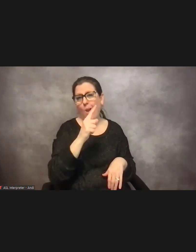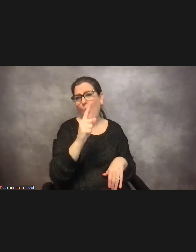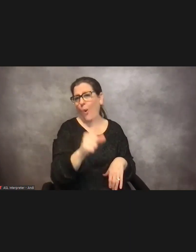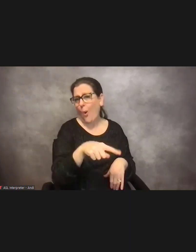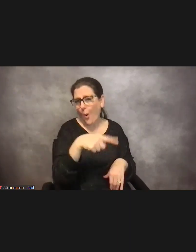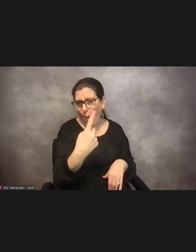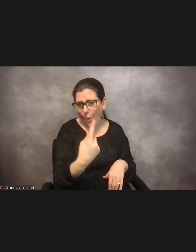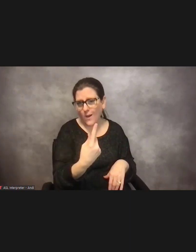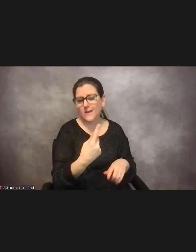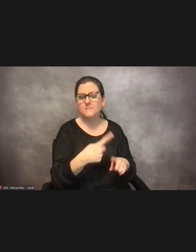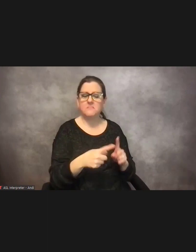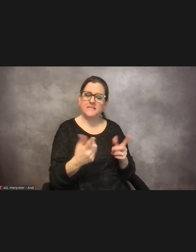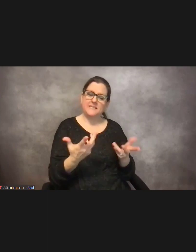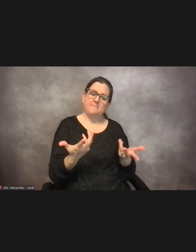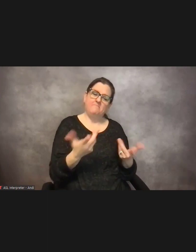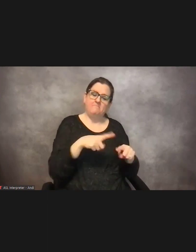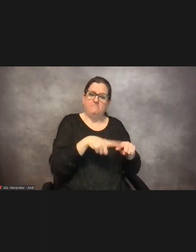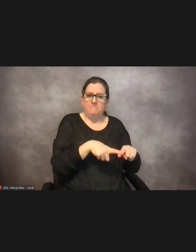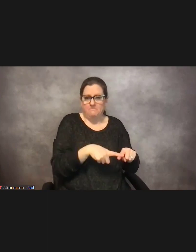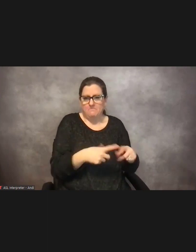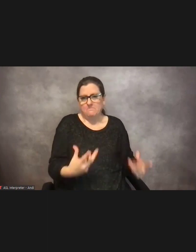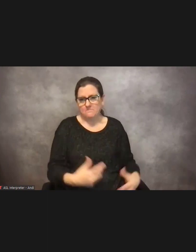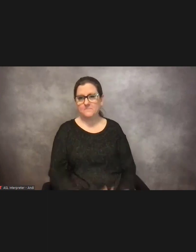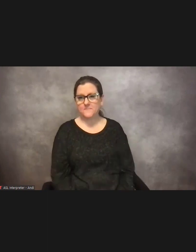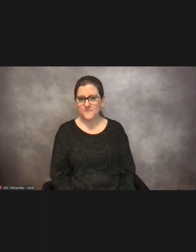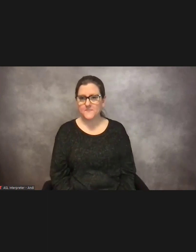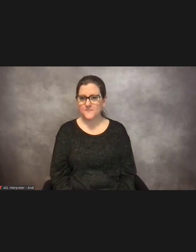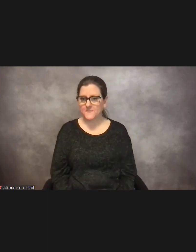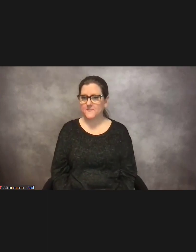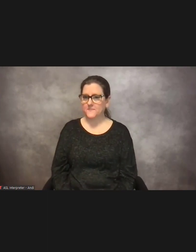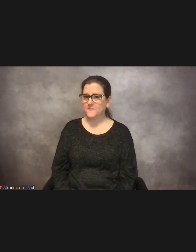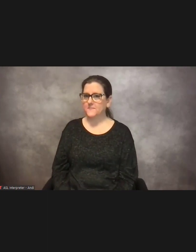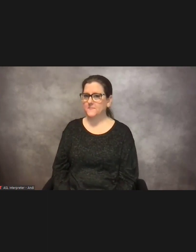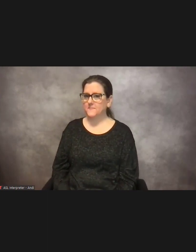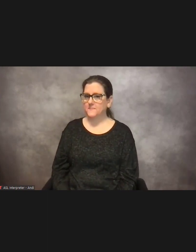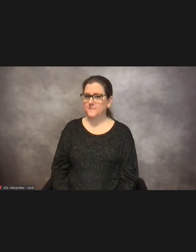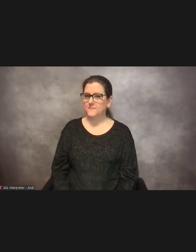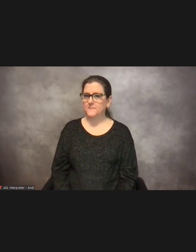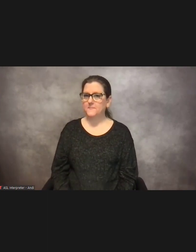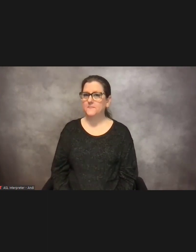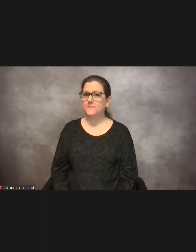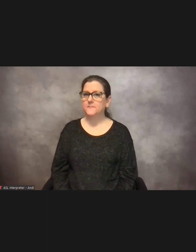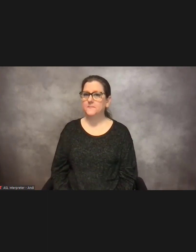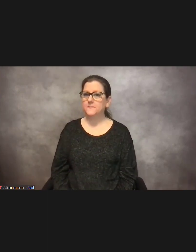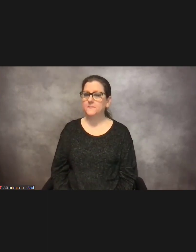necessary, but, again, it's going to be plan-dependent.>>: The next